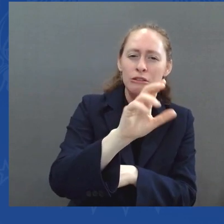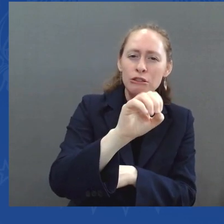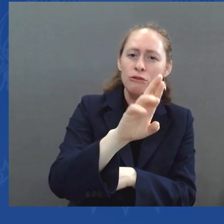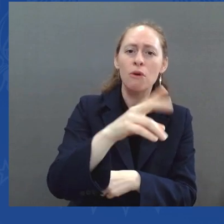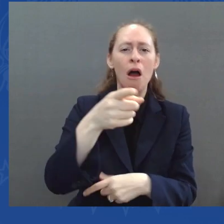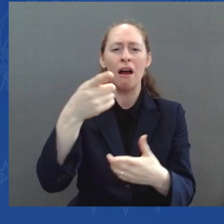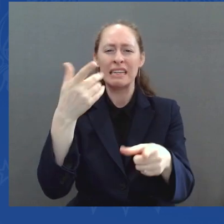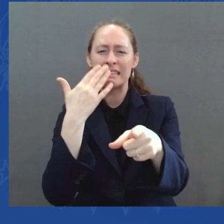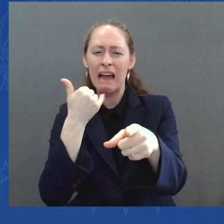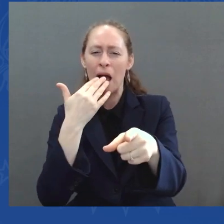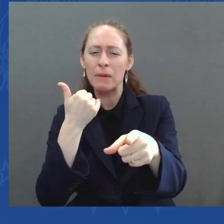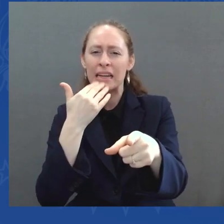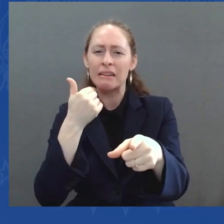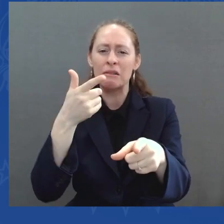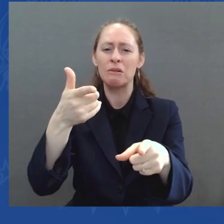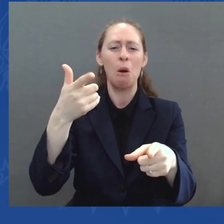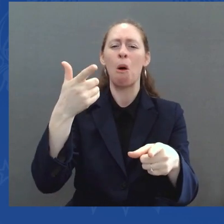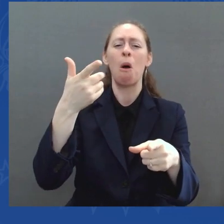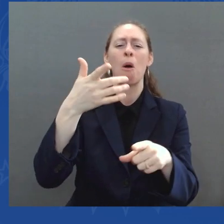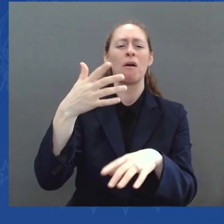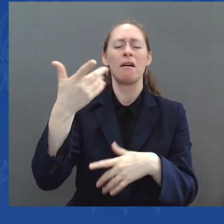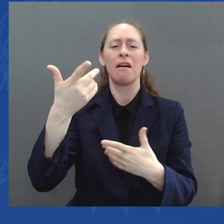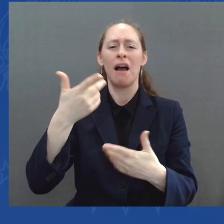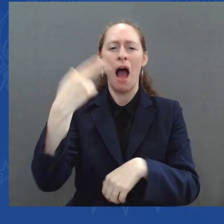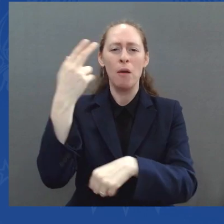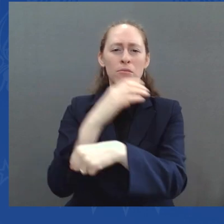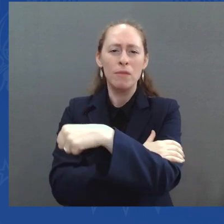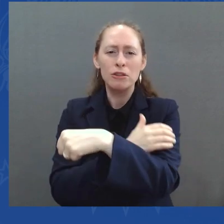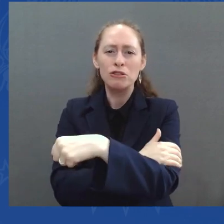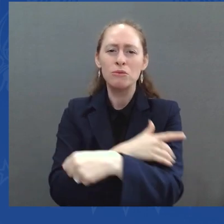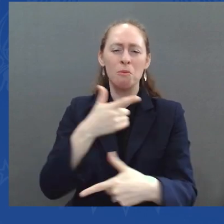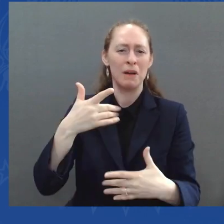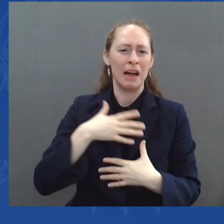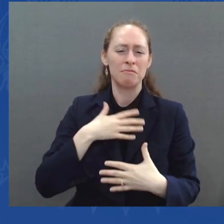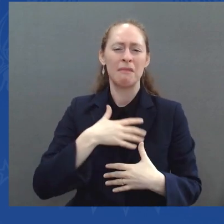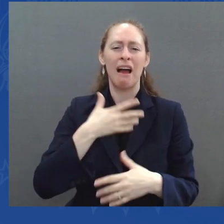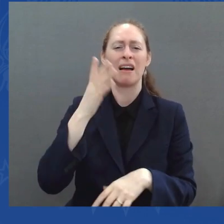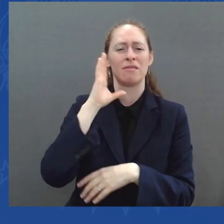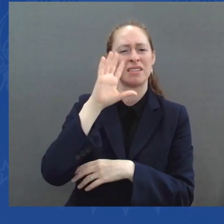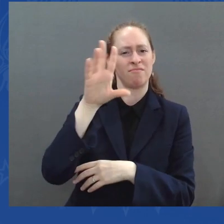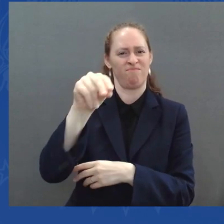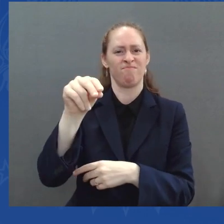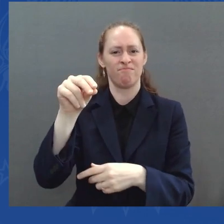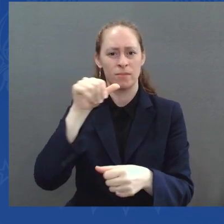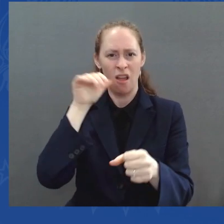healthcare legislation passed in generations in our country.